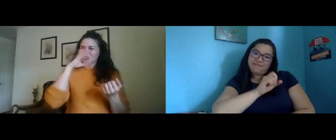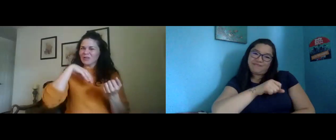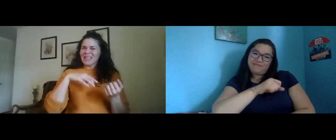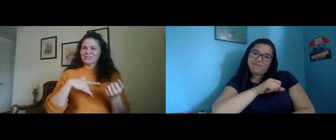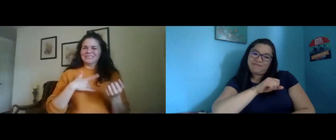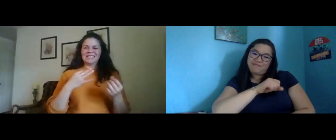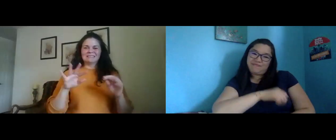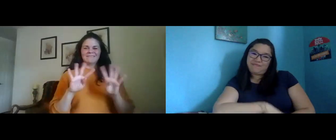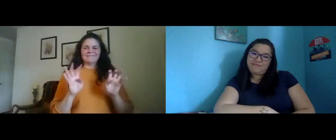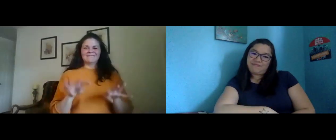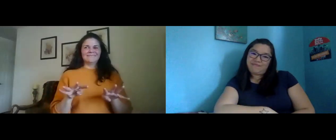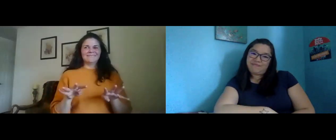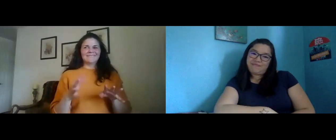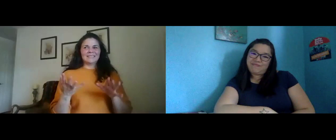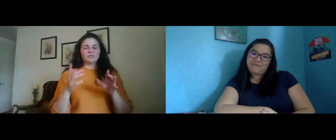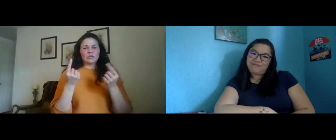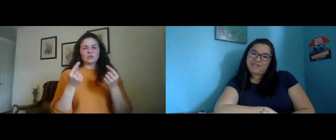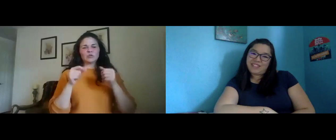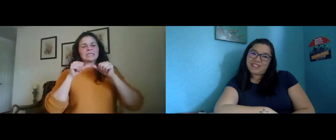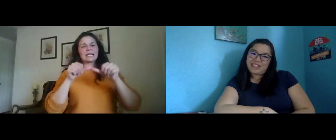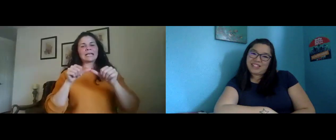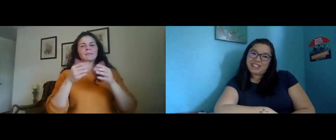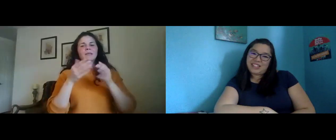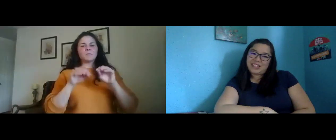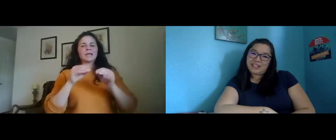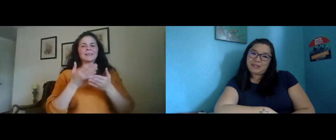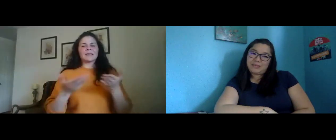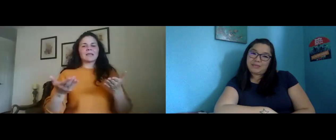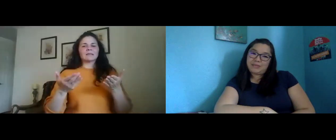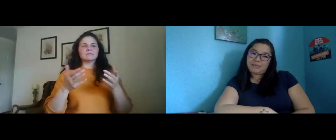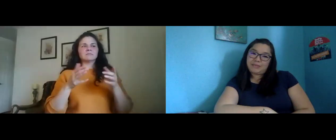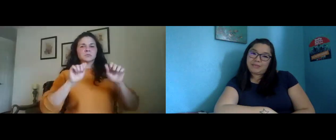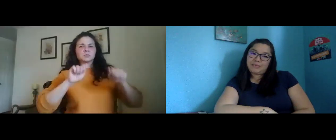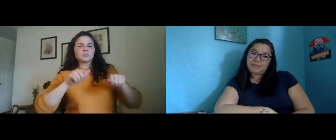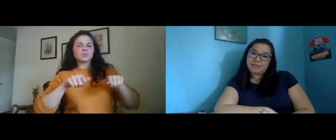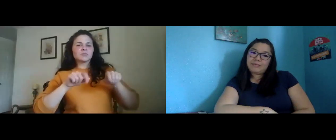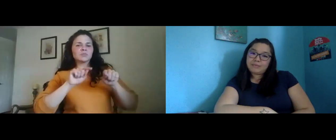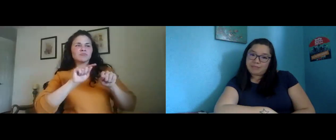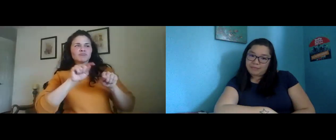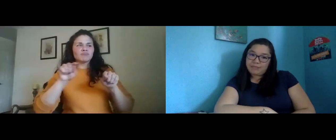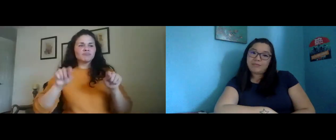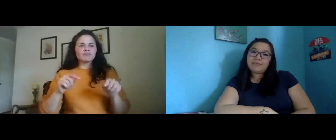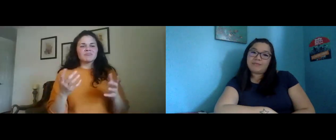This is weird to have unknown outcomes of these projects. What we can do is to keep working on these things and